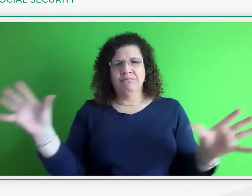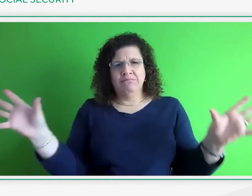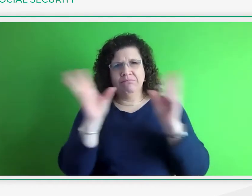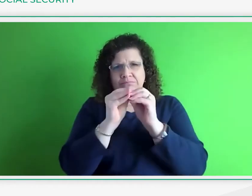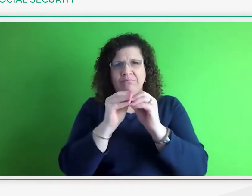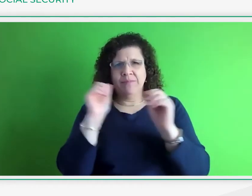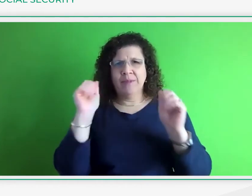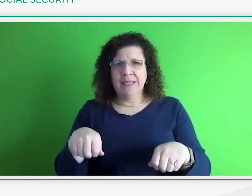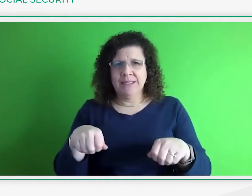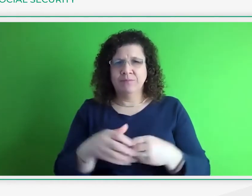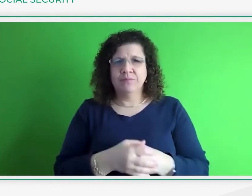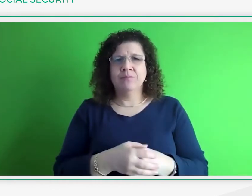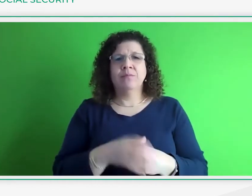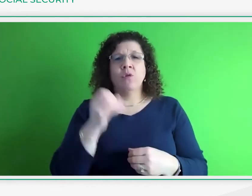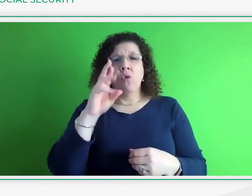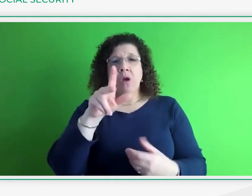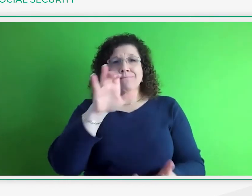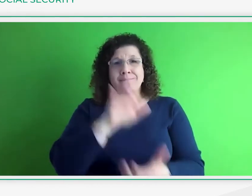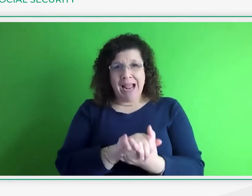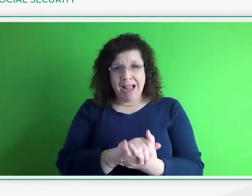your Social Security, based on your combined income.